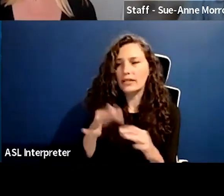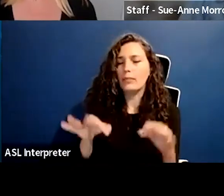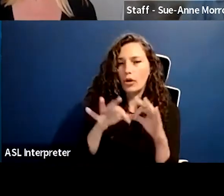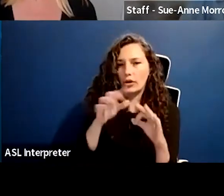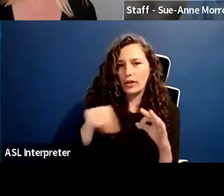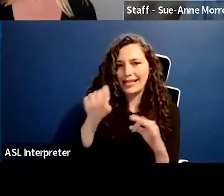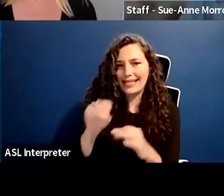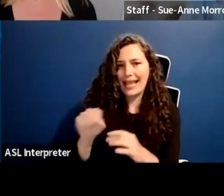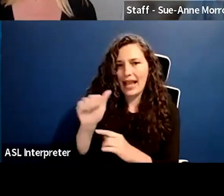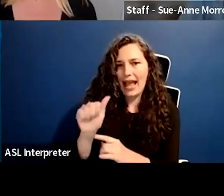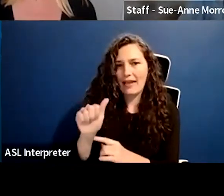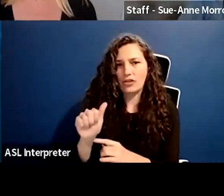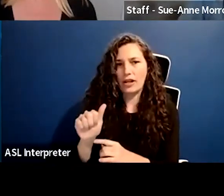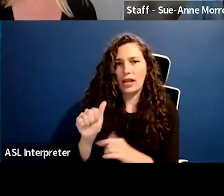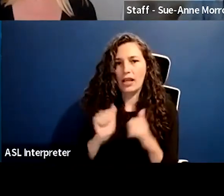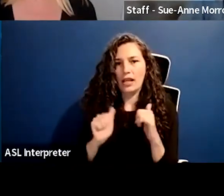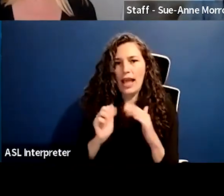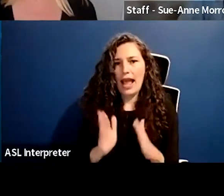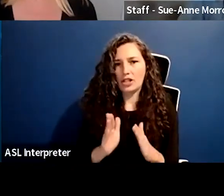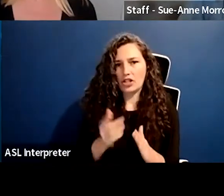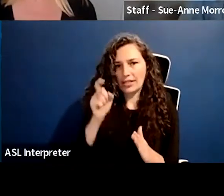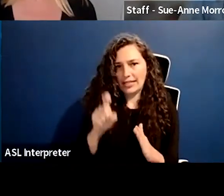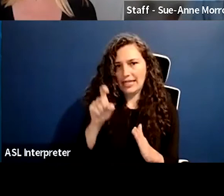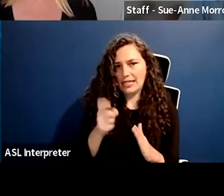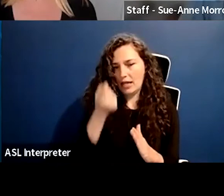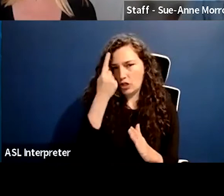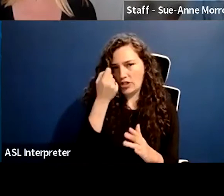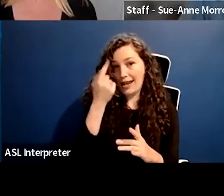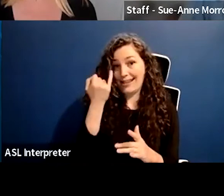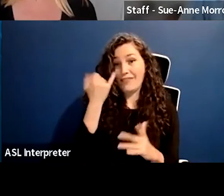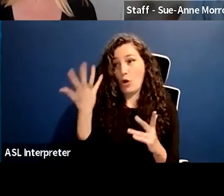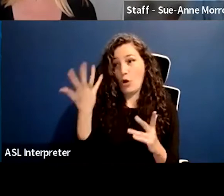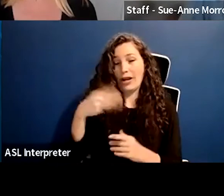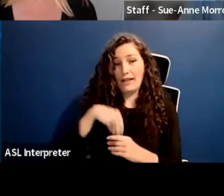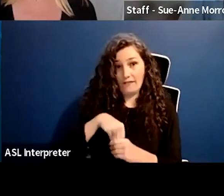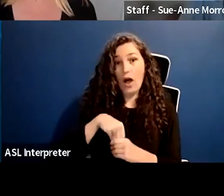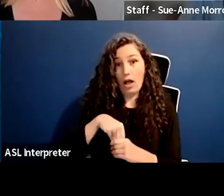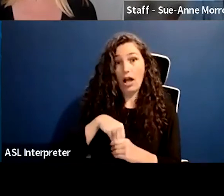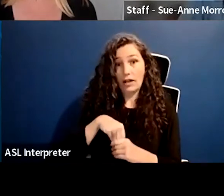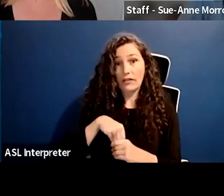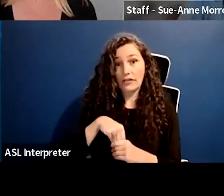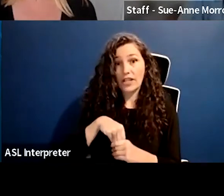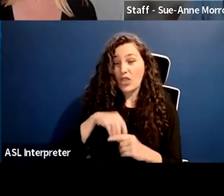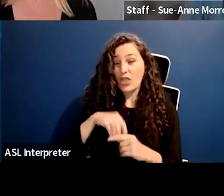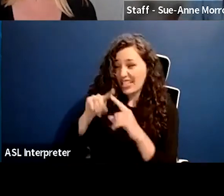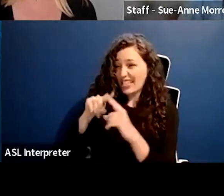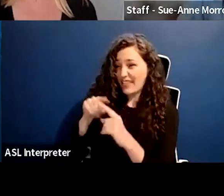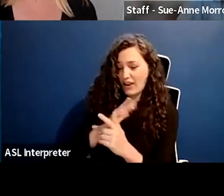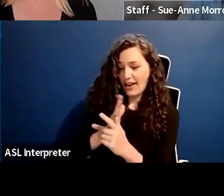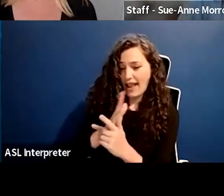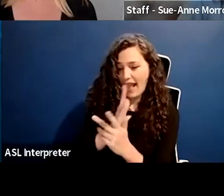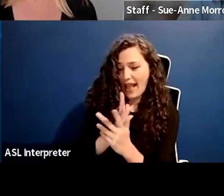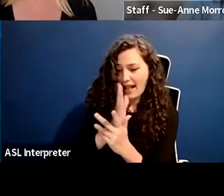especially if you're already in SAG, you're a SAG actor, it all, all these little avenues add up to your income